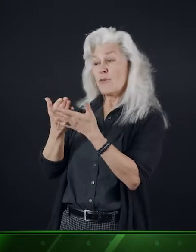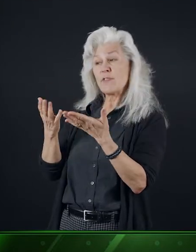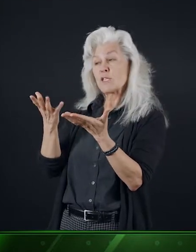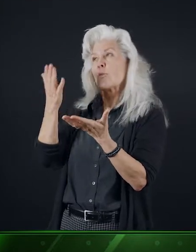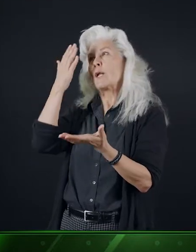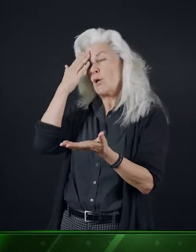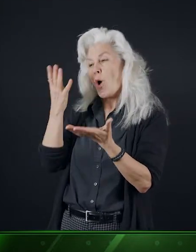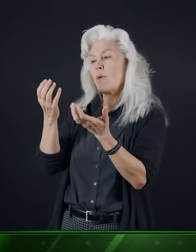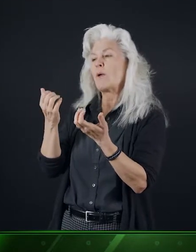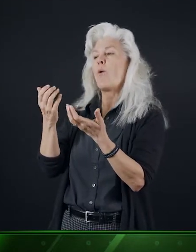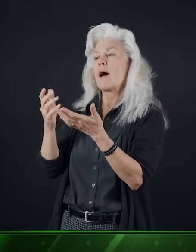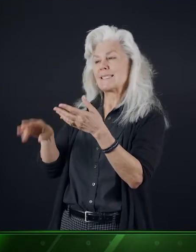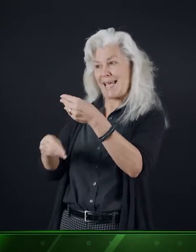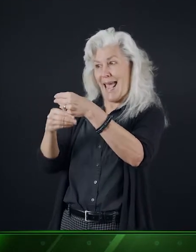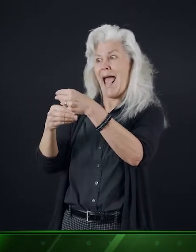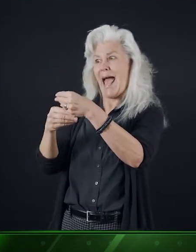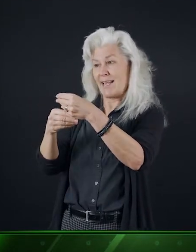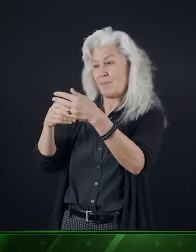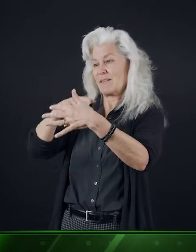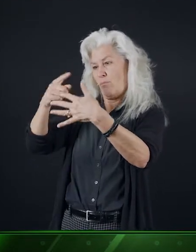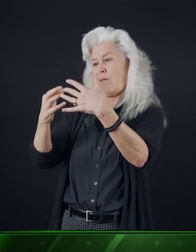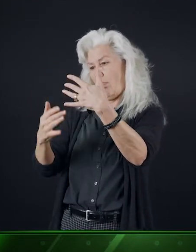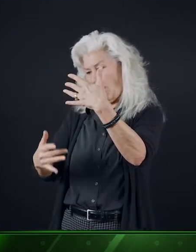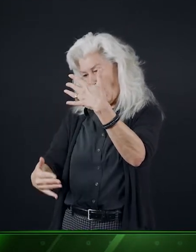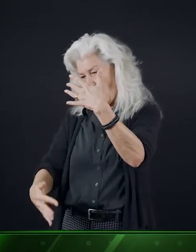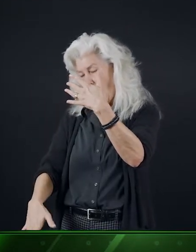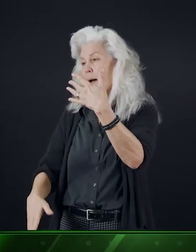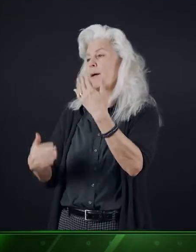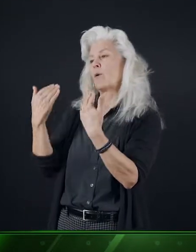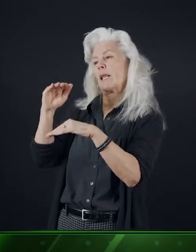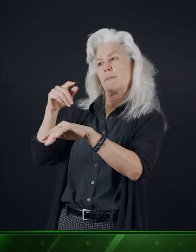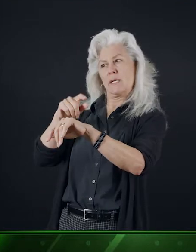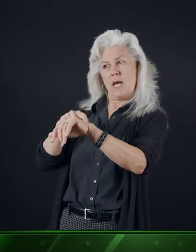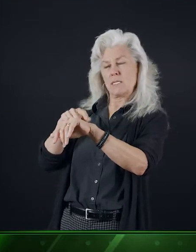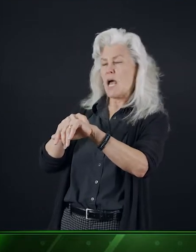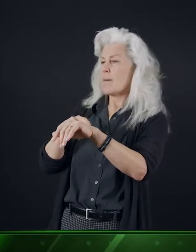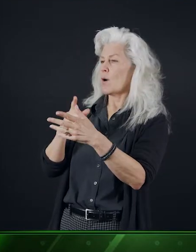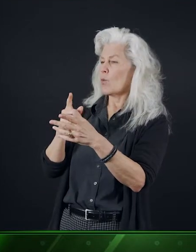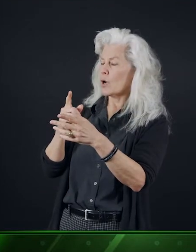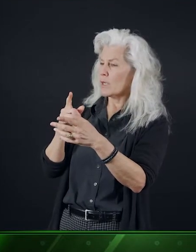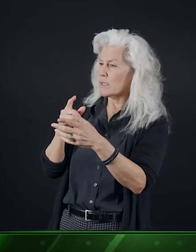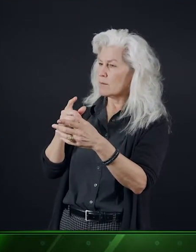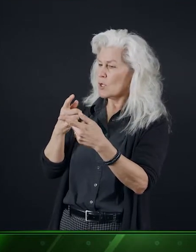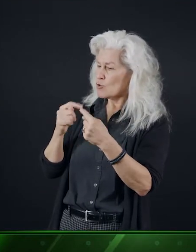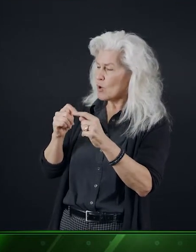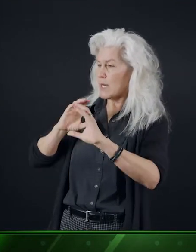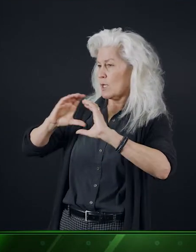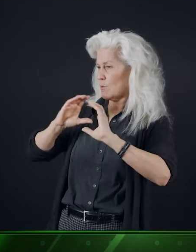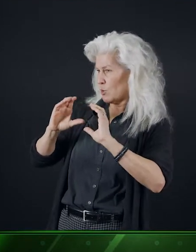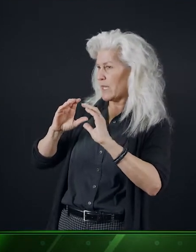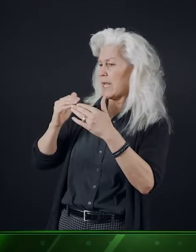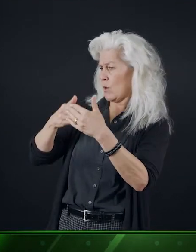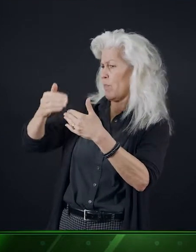It's a long list, and I know we're limited on time. But we'll work on communicating our roadmap out and being as transparent as possible.